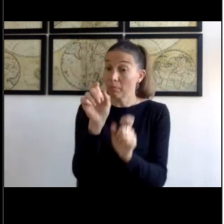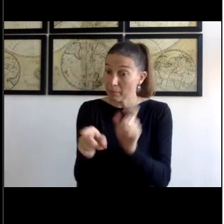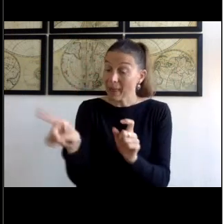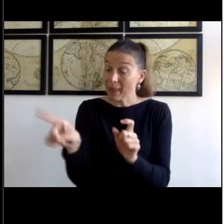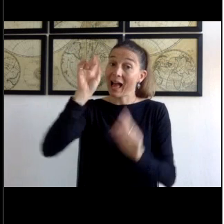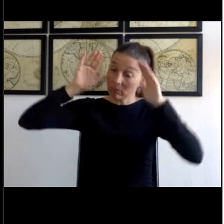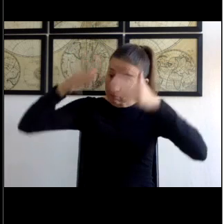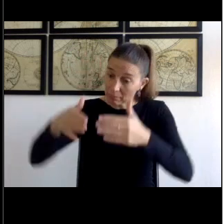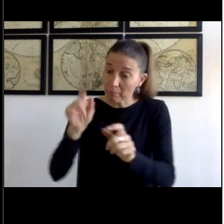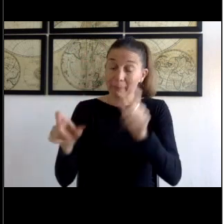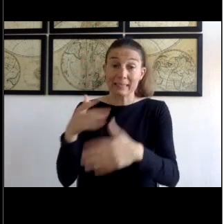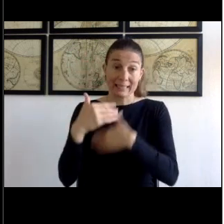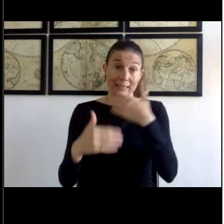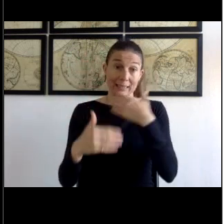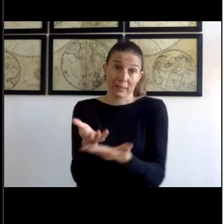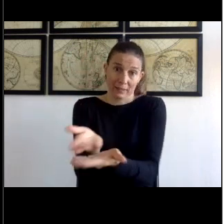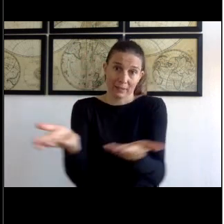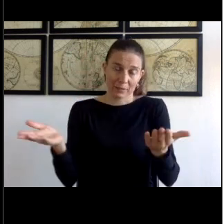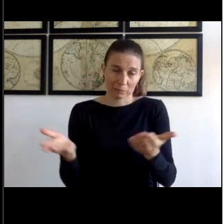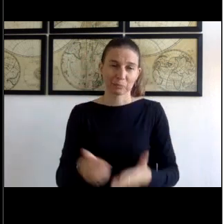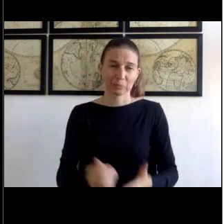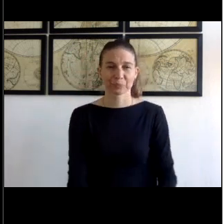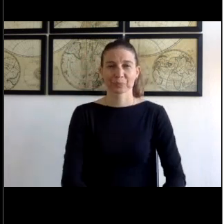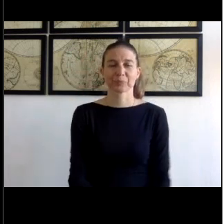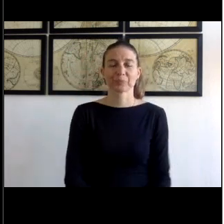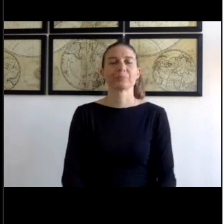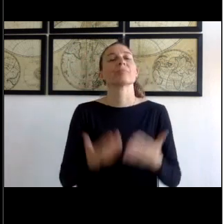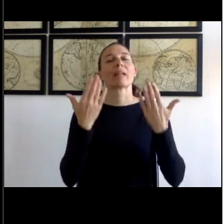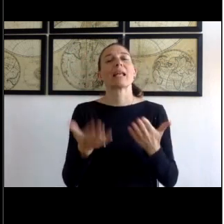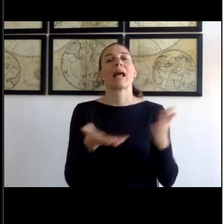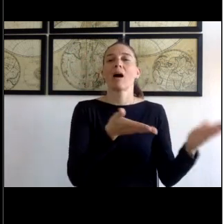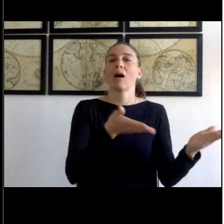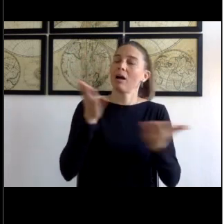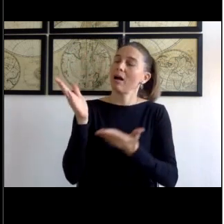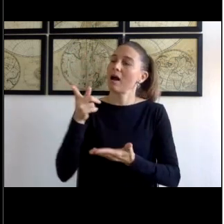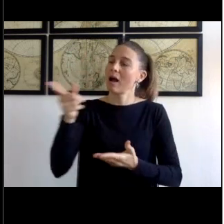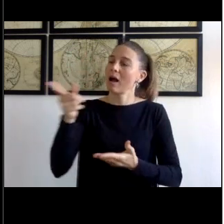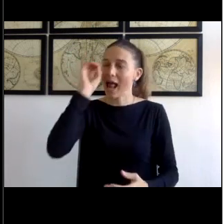Here I dial back to Alejandro who will present the objectives.